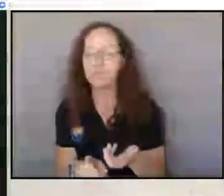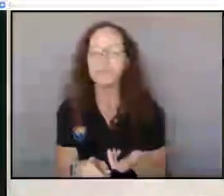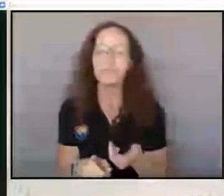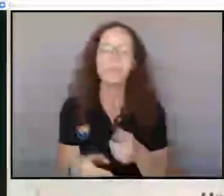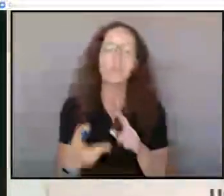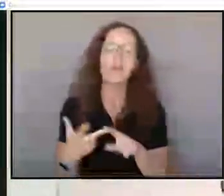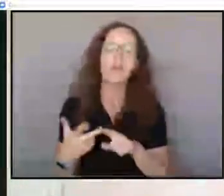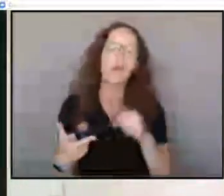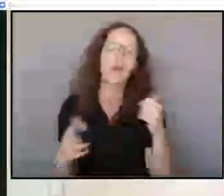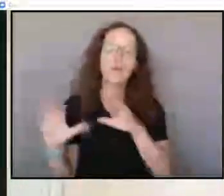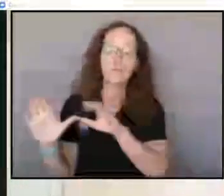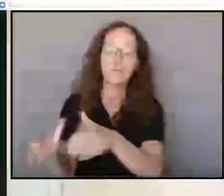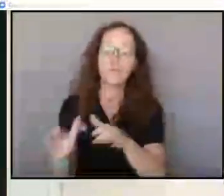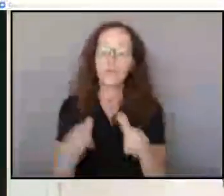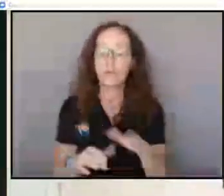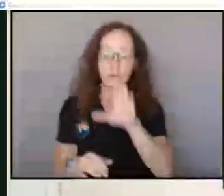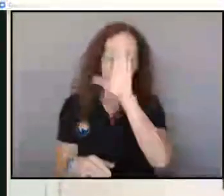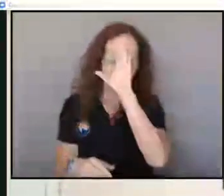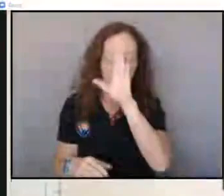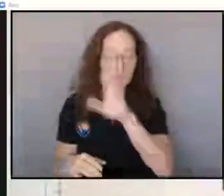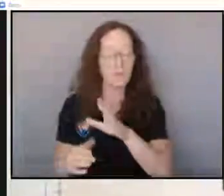THAT'S THE LAST CORRIDOR.